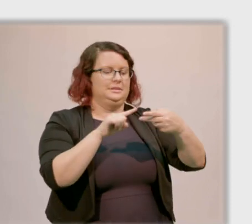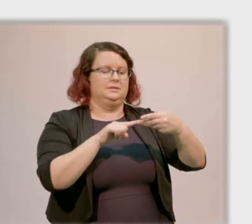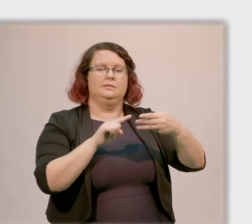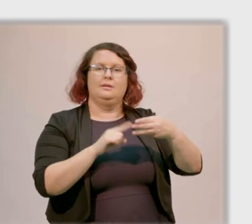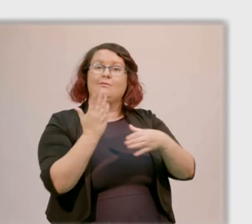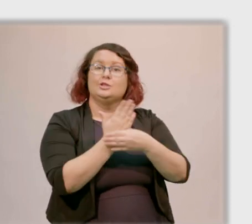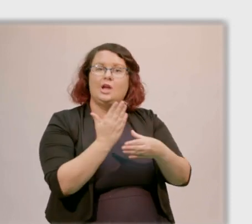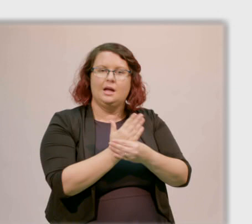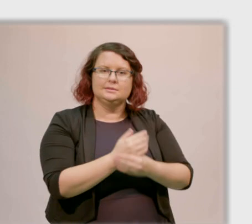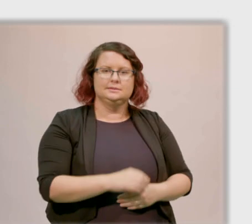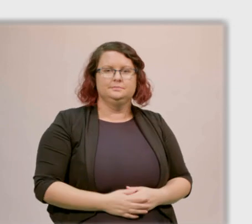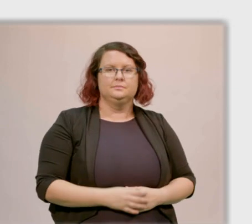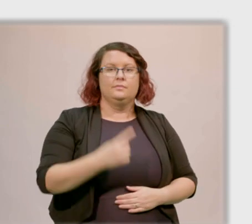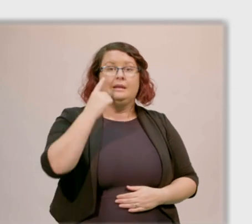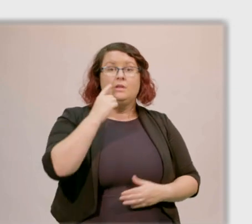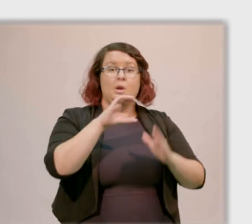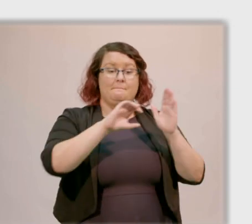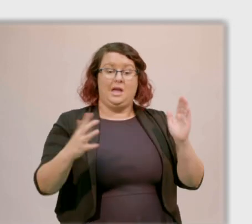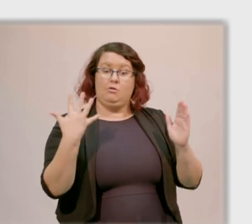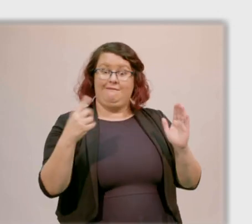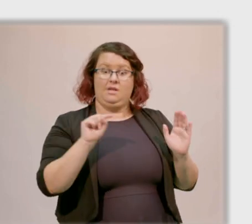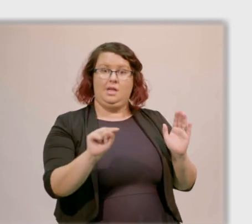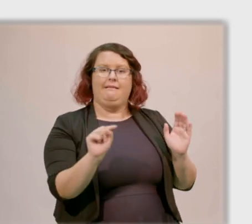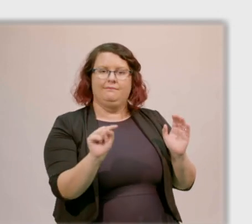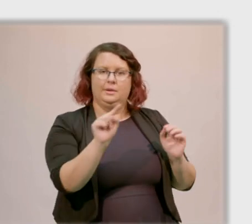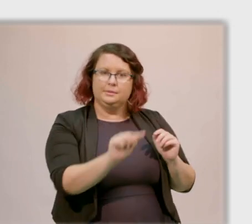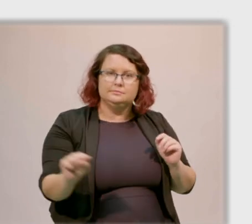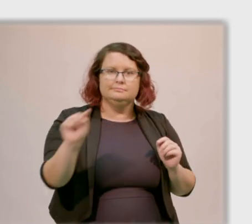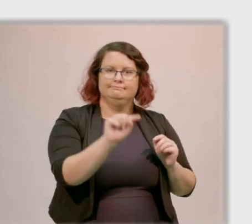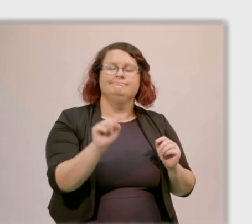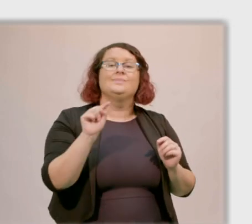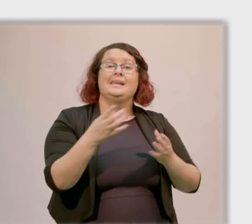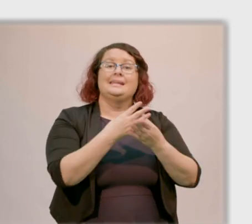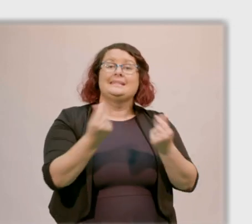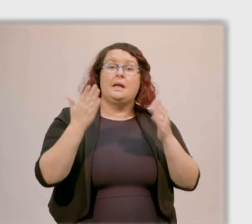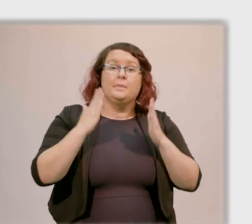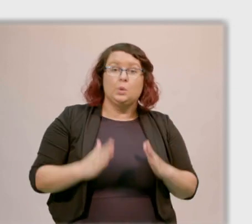If I then look in body paragraph 5, I can see some humans undertake activities,